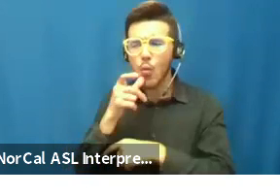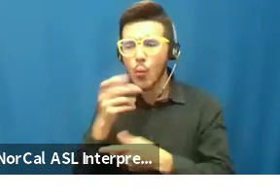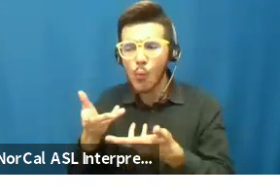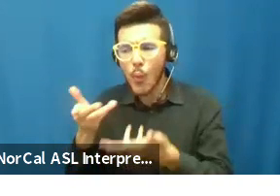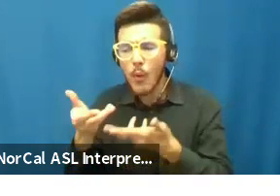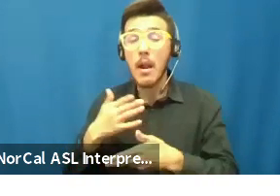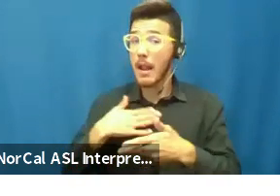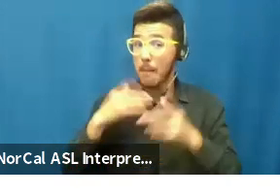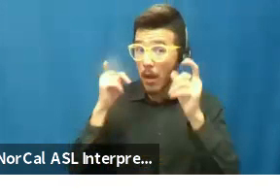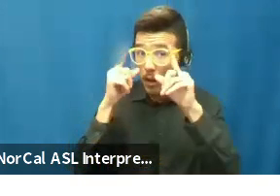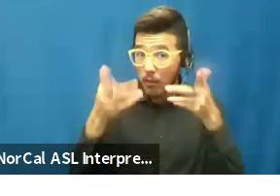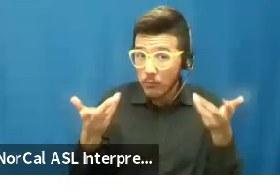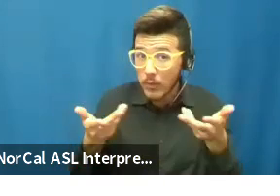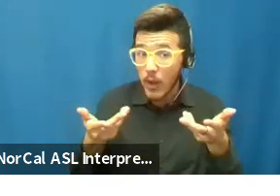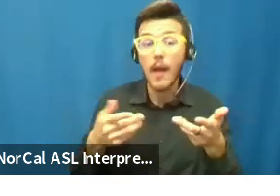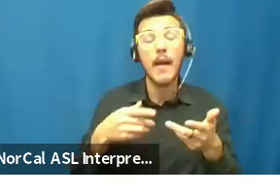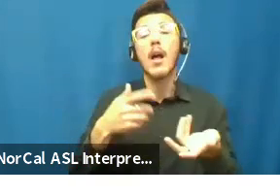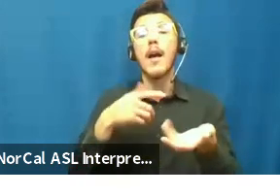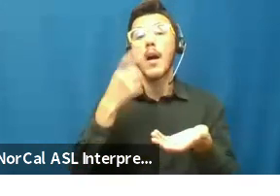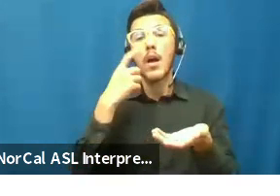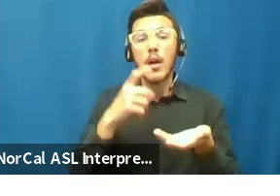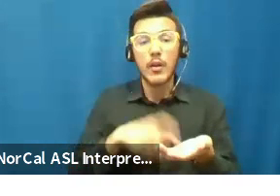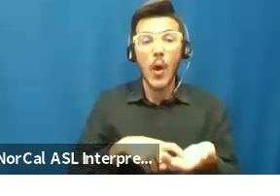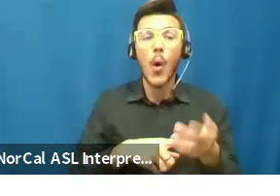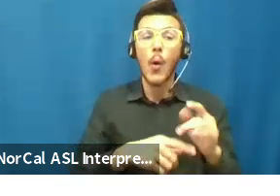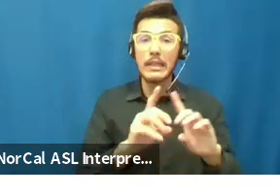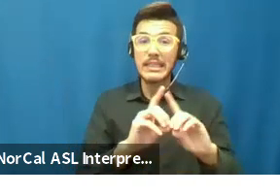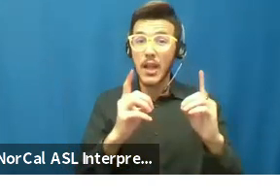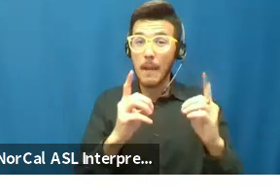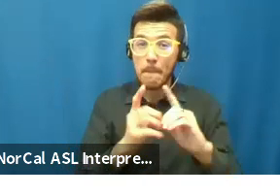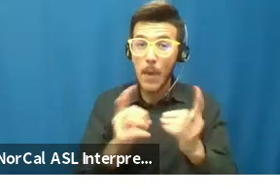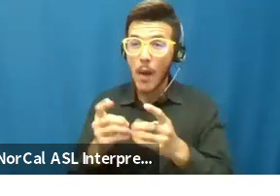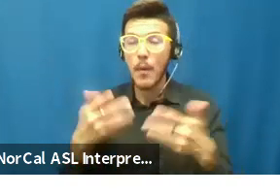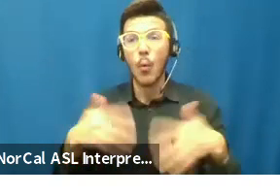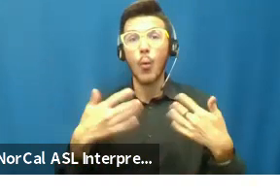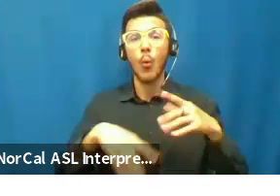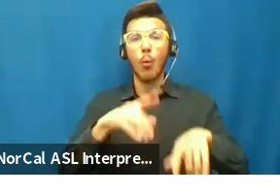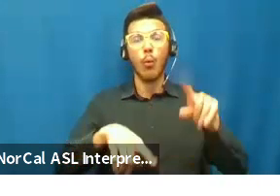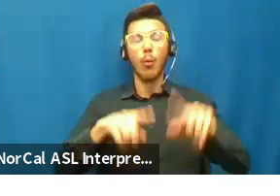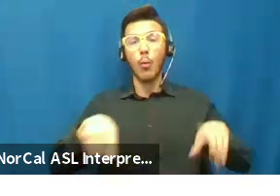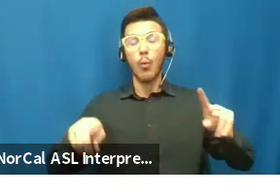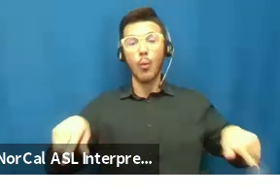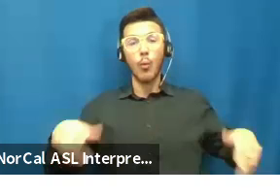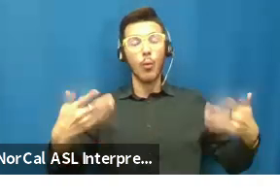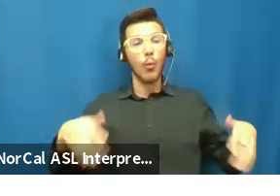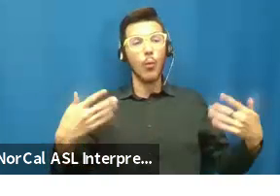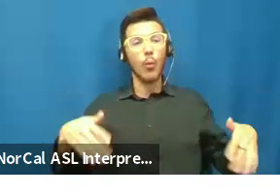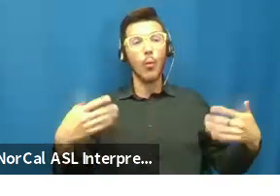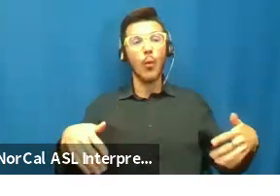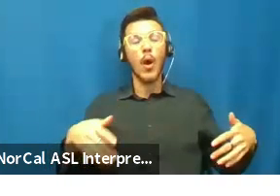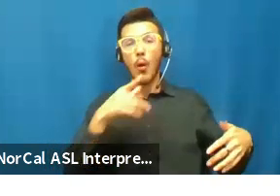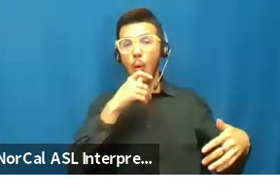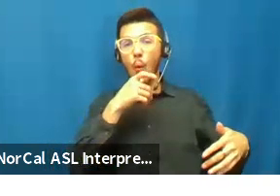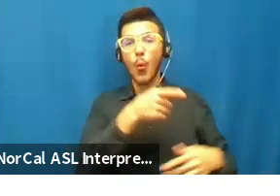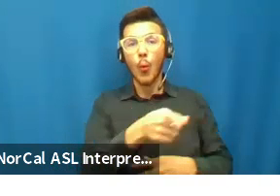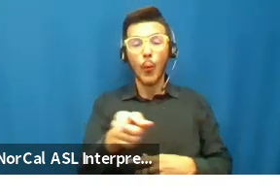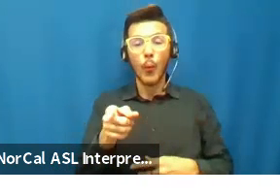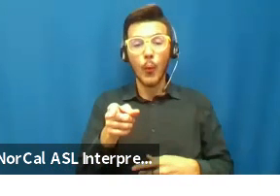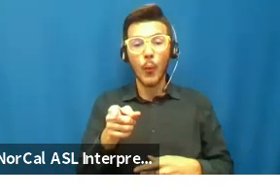there was a wide variety of departments. Some that were made a little more sense to us,